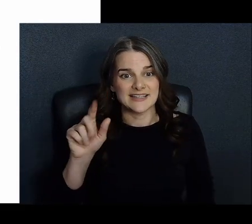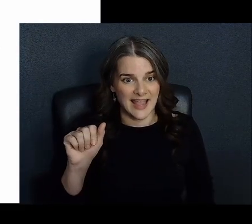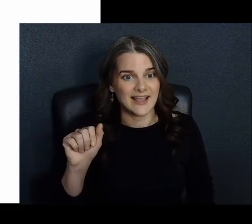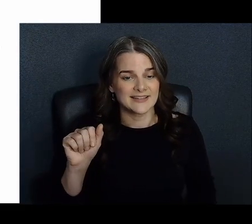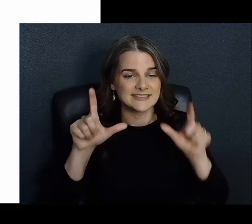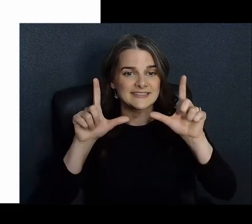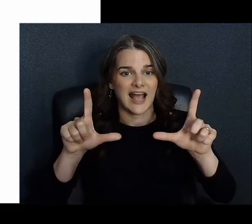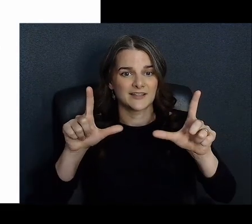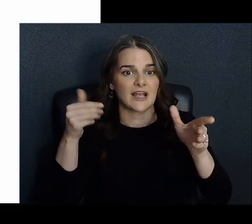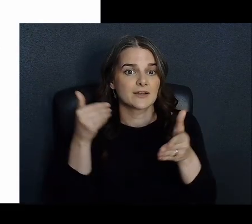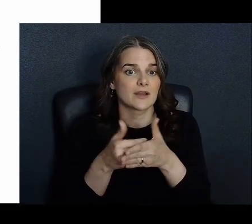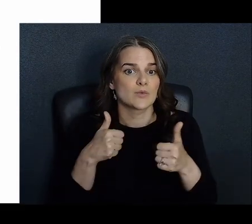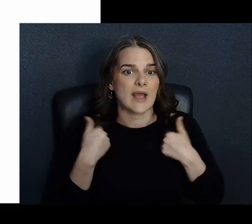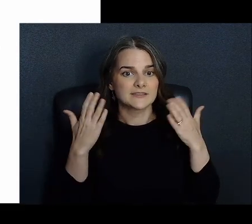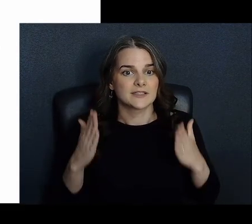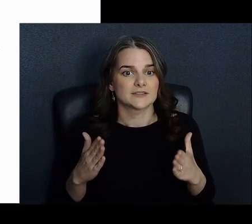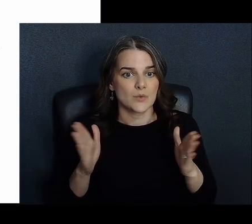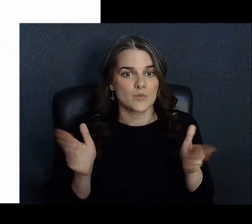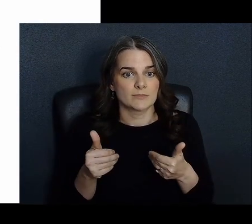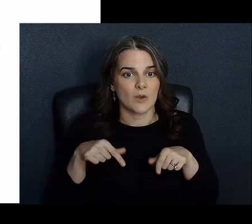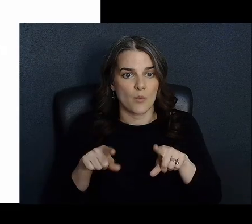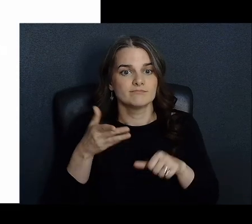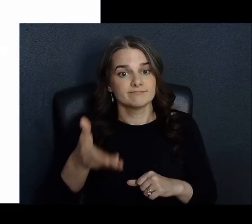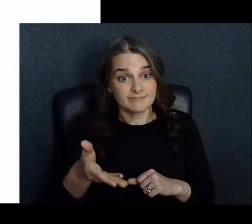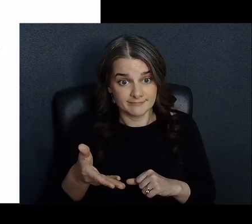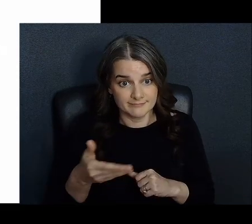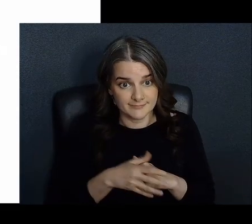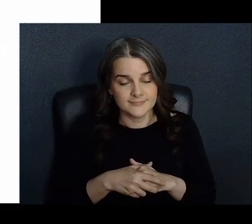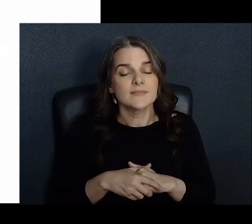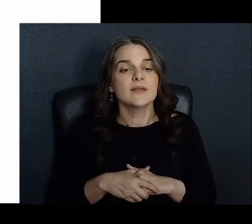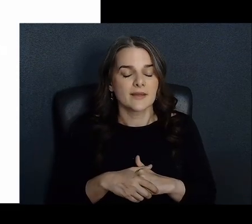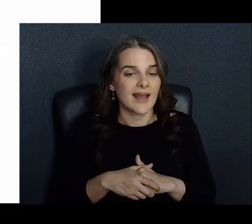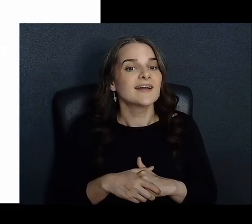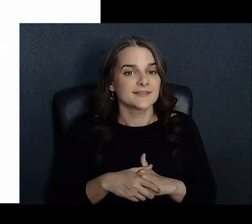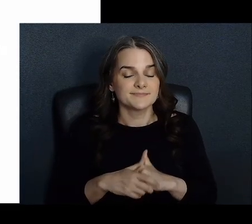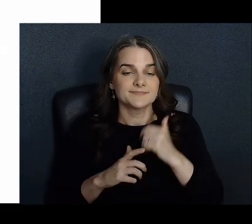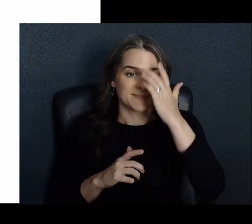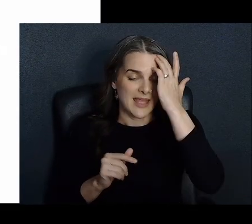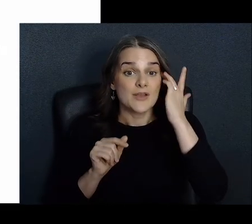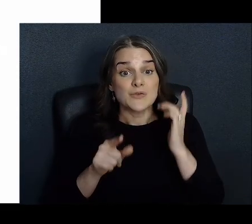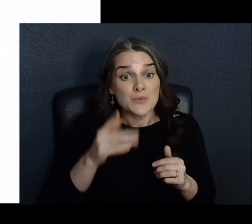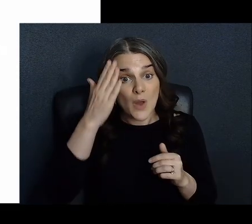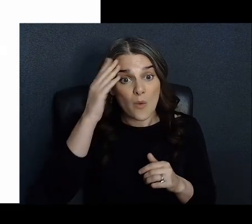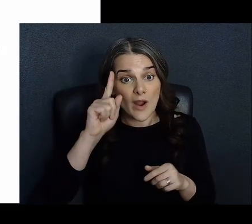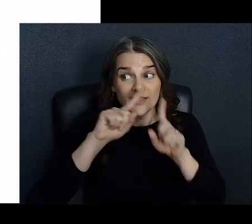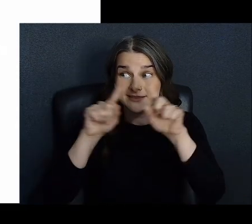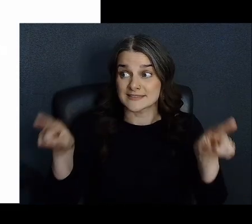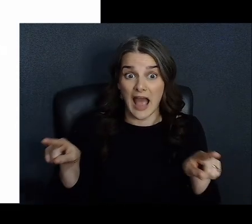that you were using while you were there. And as long as you knew where the sign was, it was great.